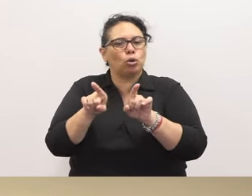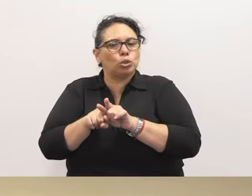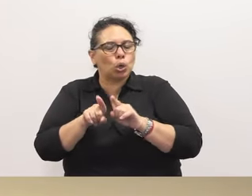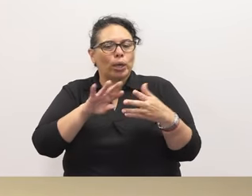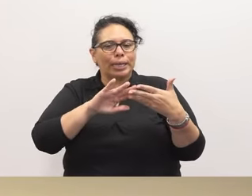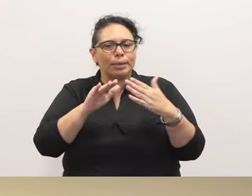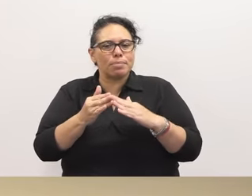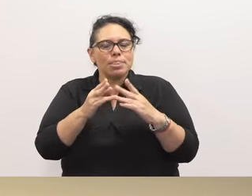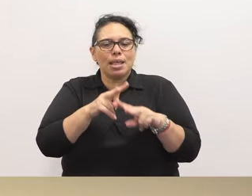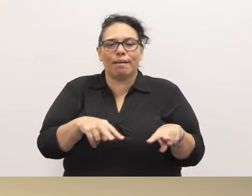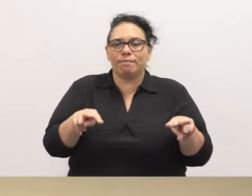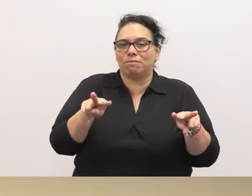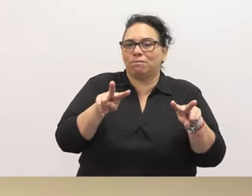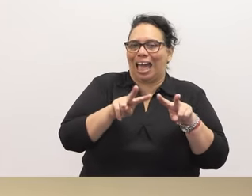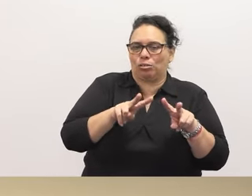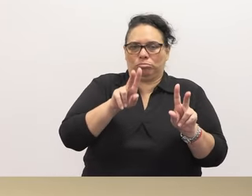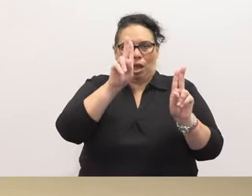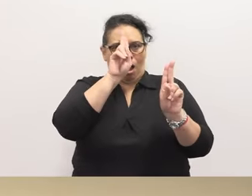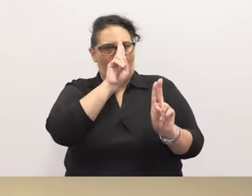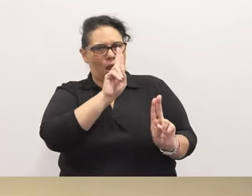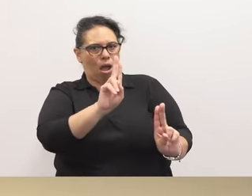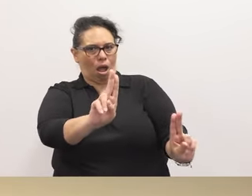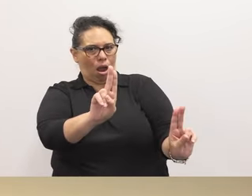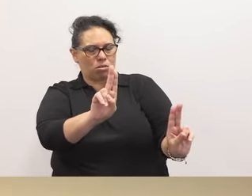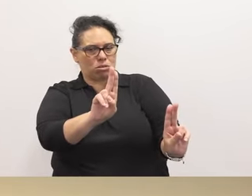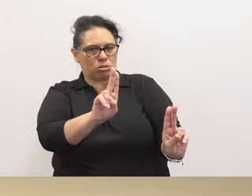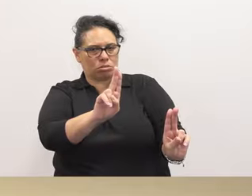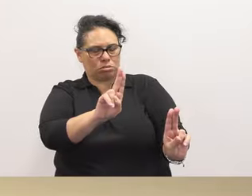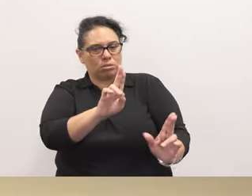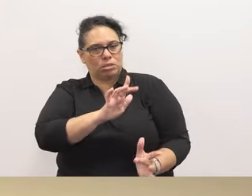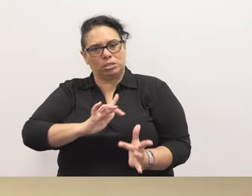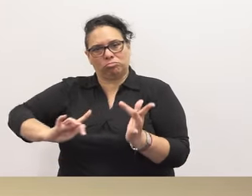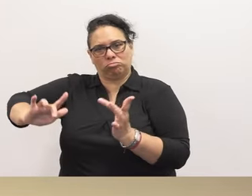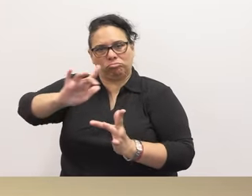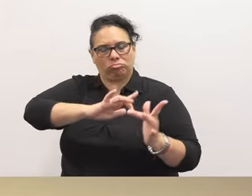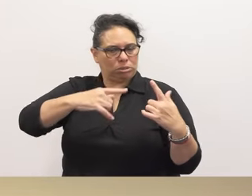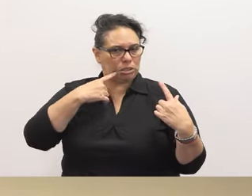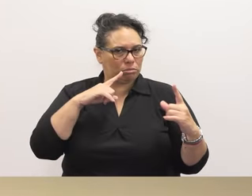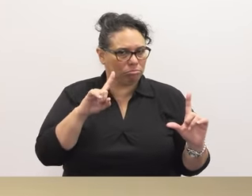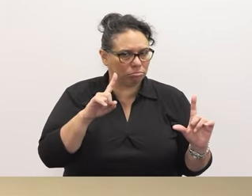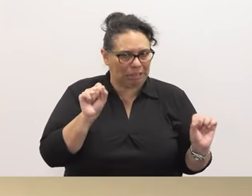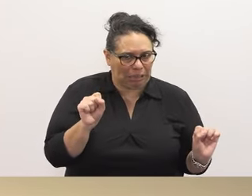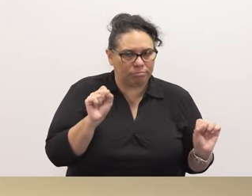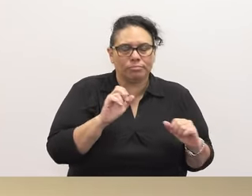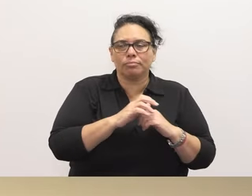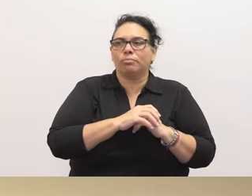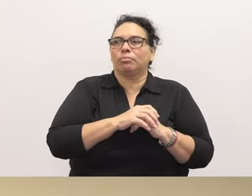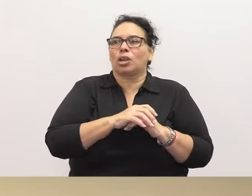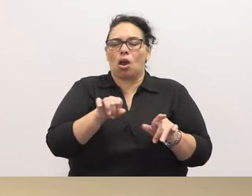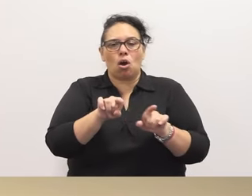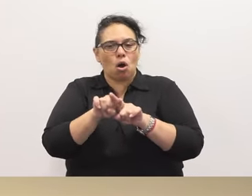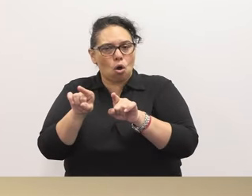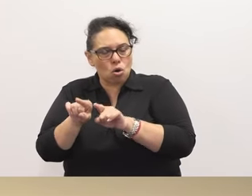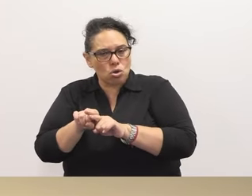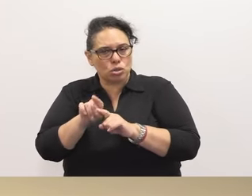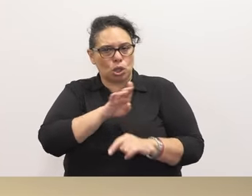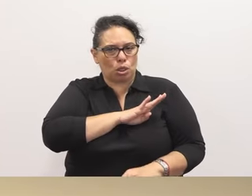values that have to be honored along the journey to accomplishing that vision. In addition to the board conducting listening,